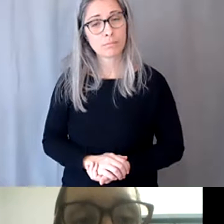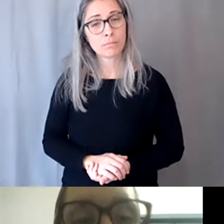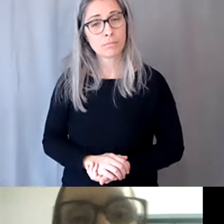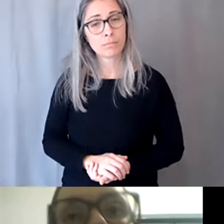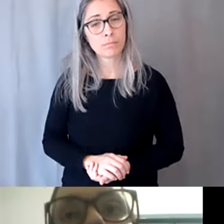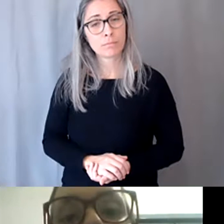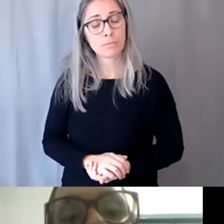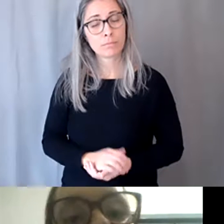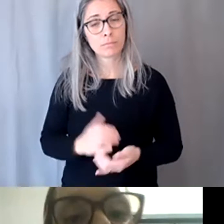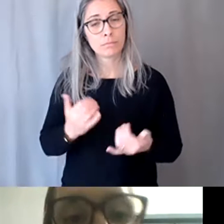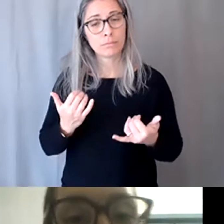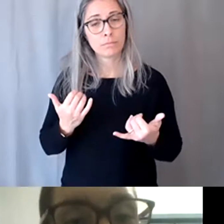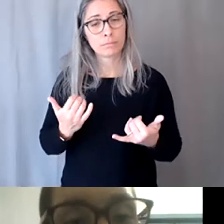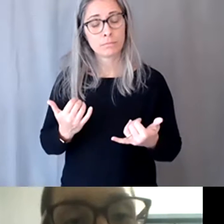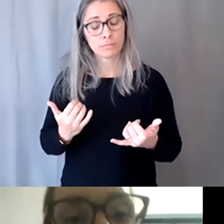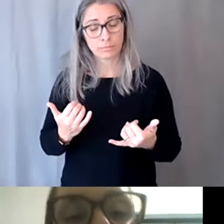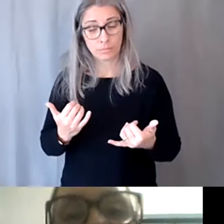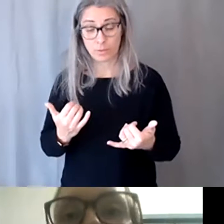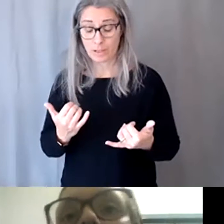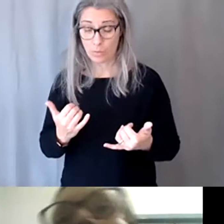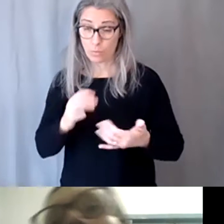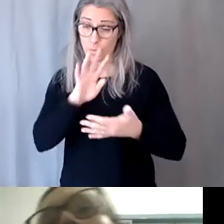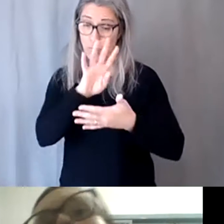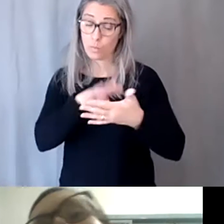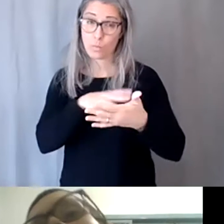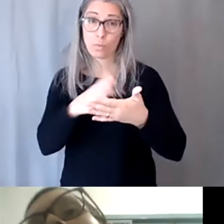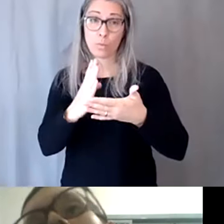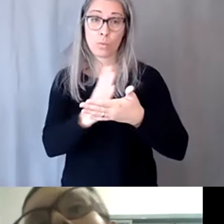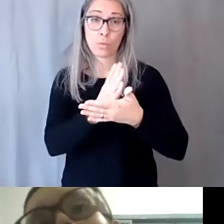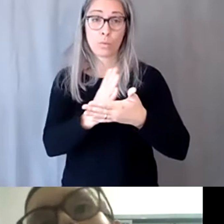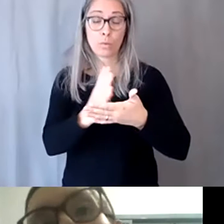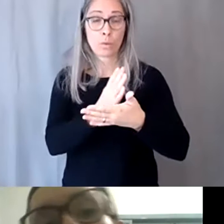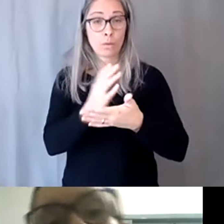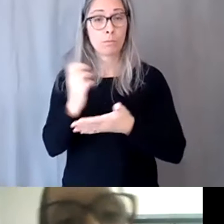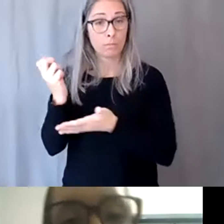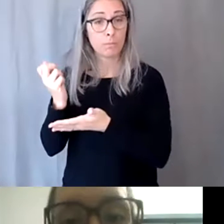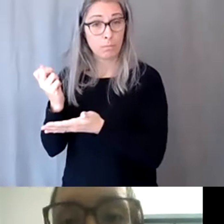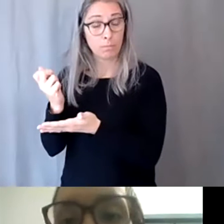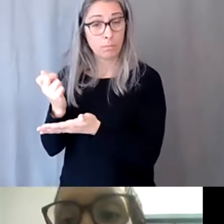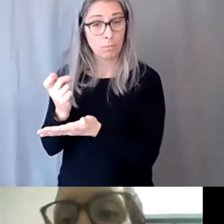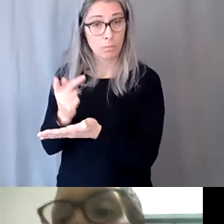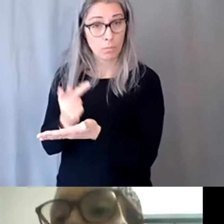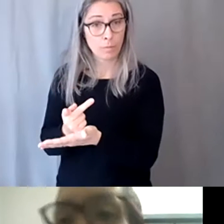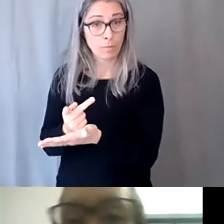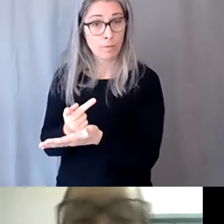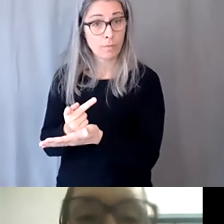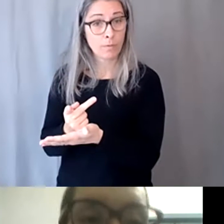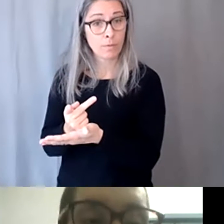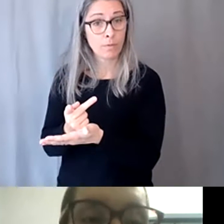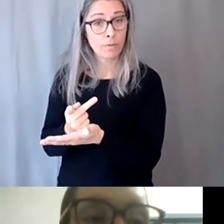have been approved having all the scientific research